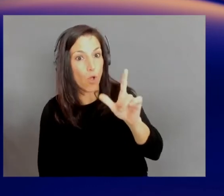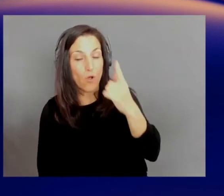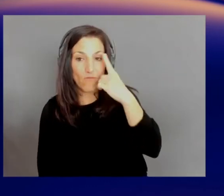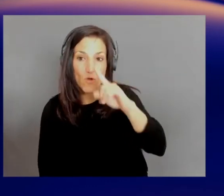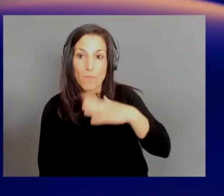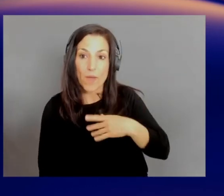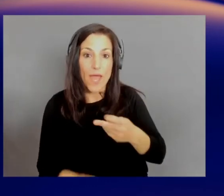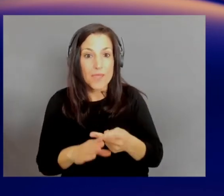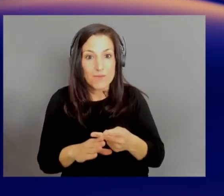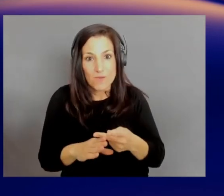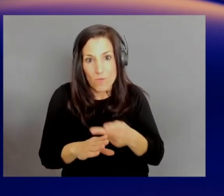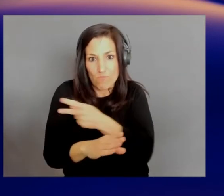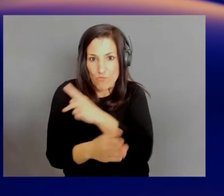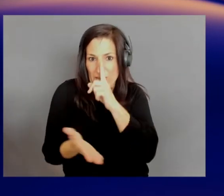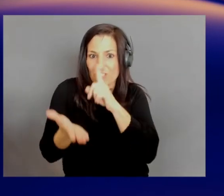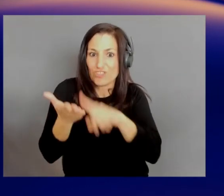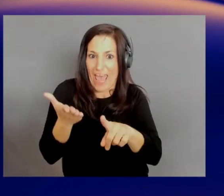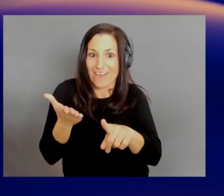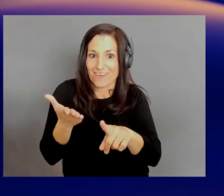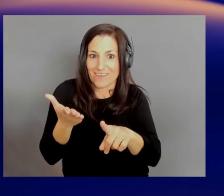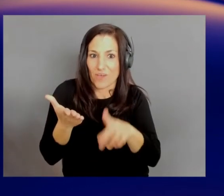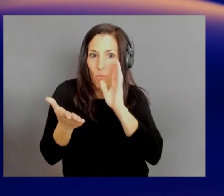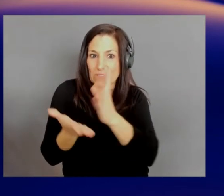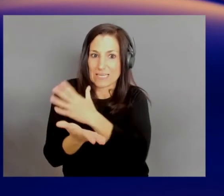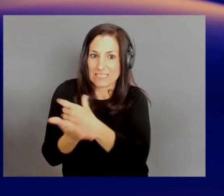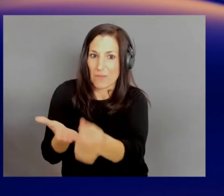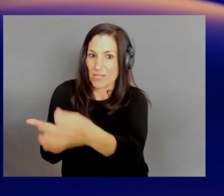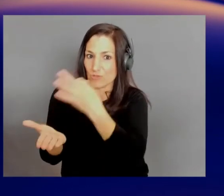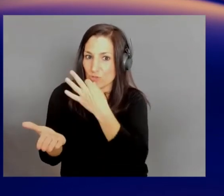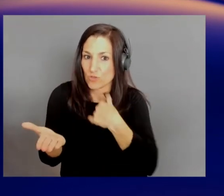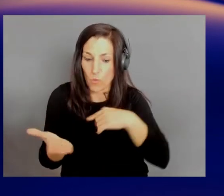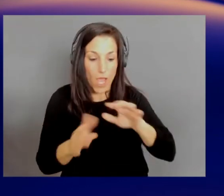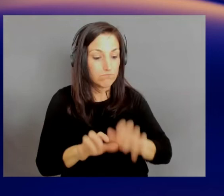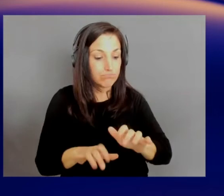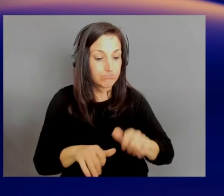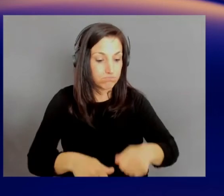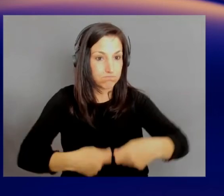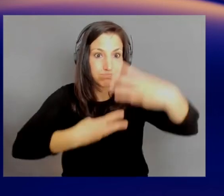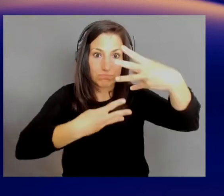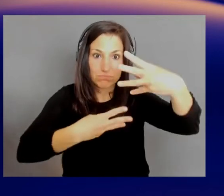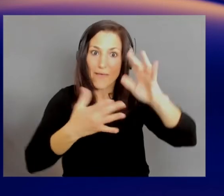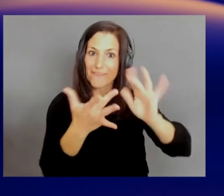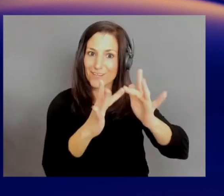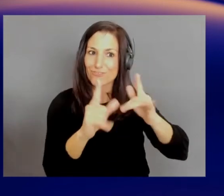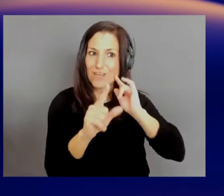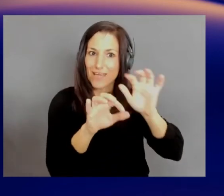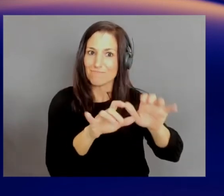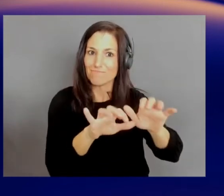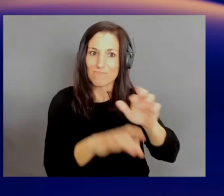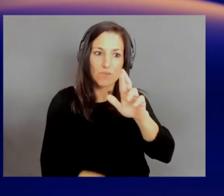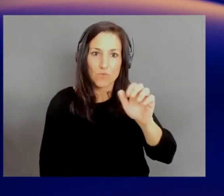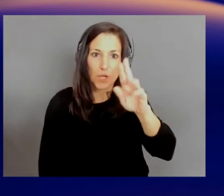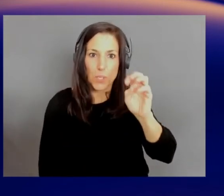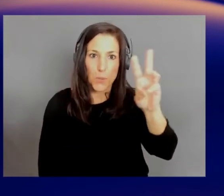So I could do it online. Both of those I think are great use cases, Great use cases. - especially the public sector right? - Yep.